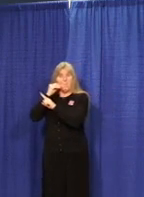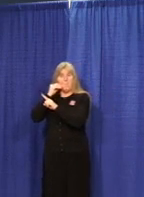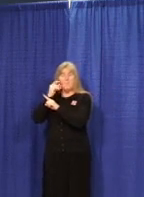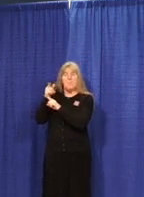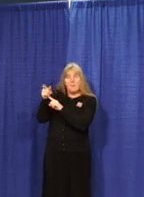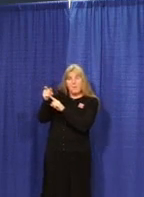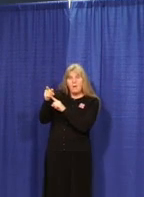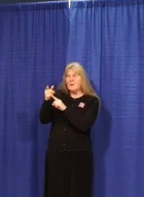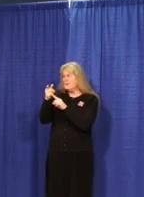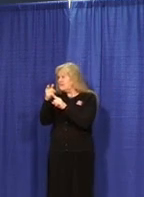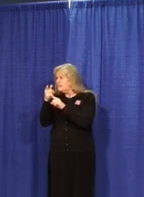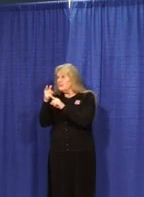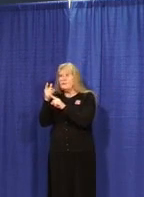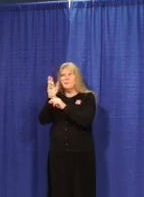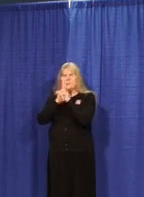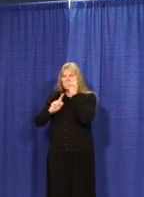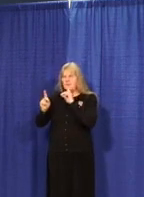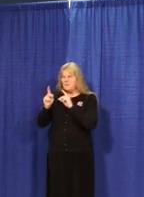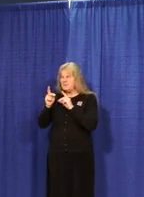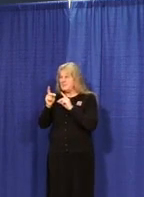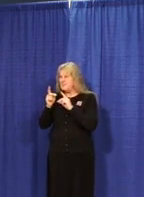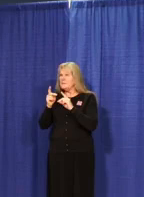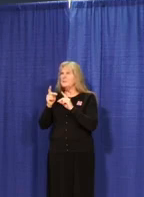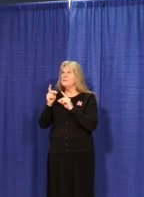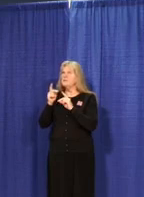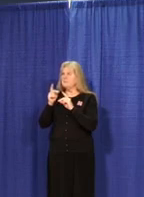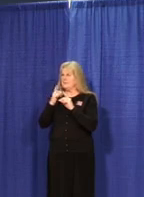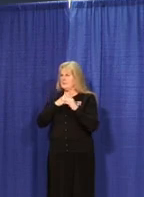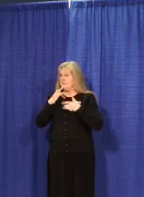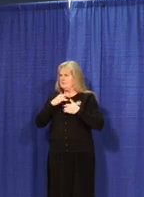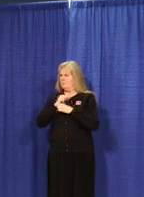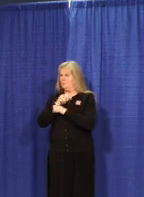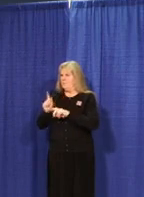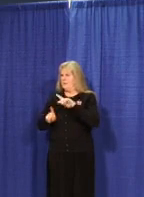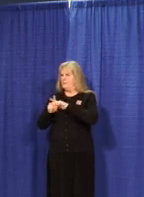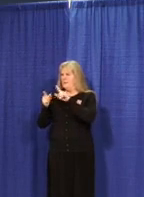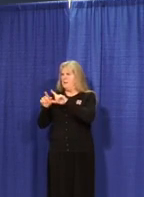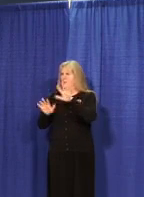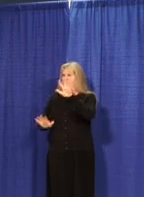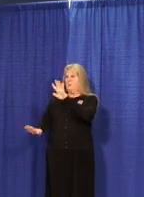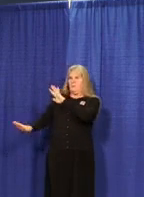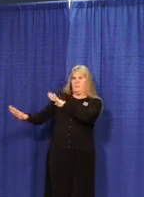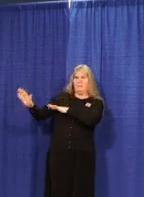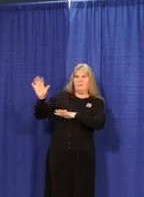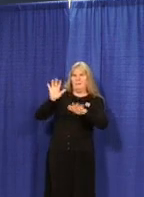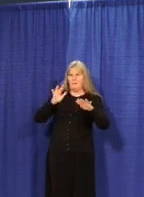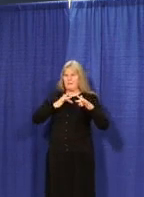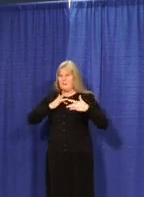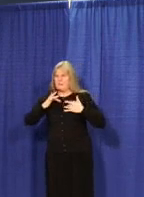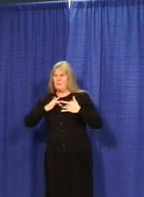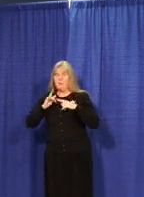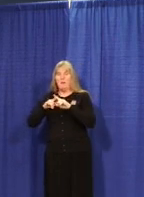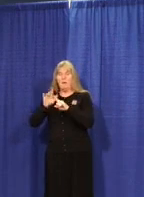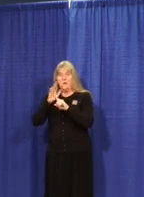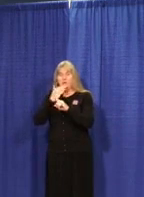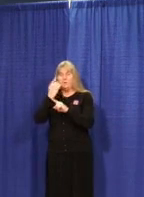exposure, it did cause a lot of concern at that time. In a a lot of ways, it was an important wake-up call for our